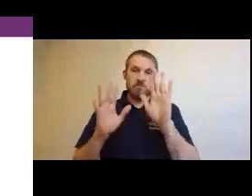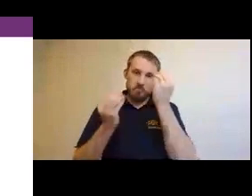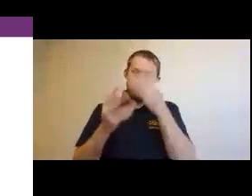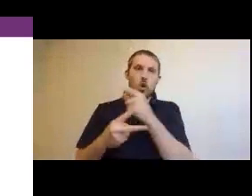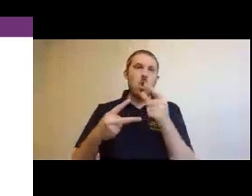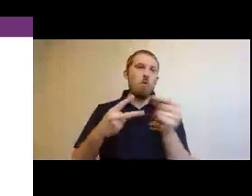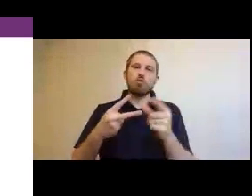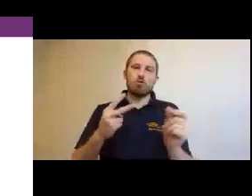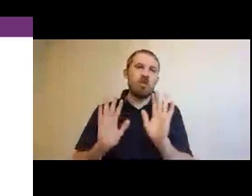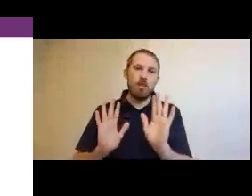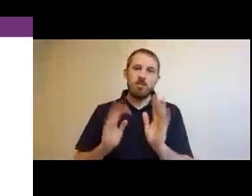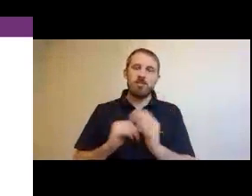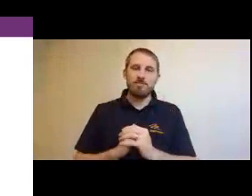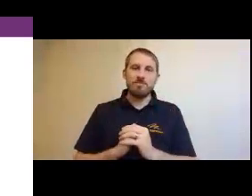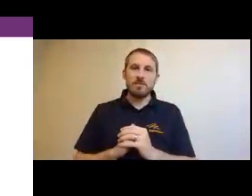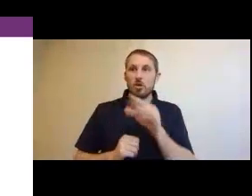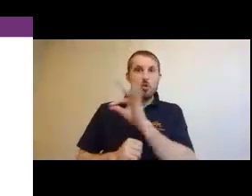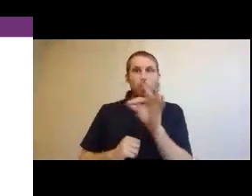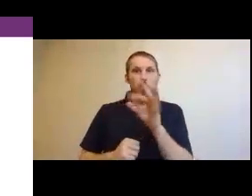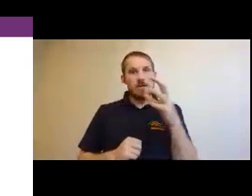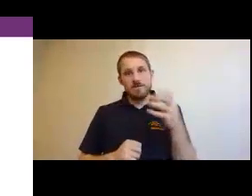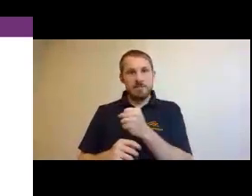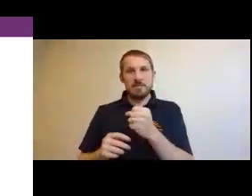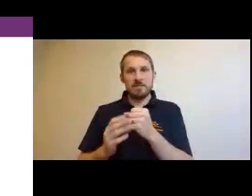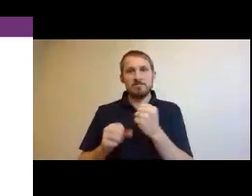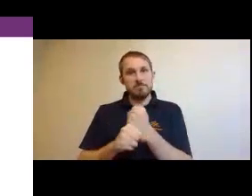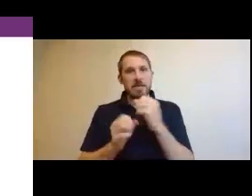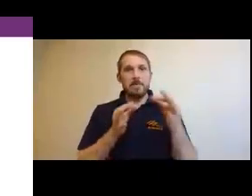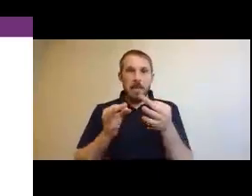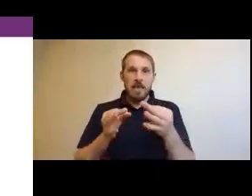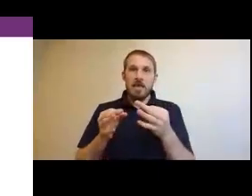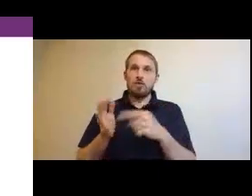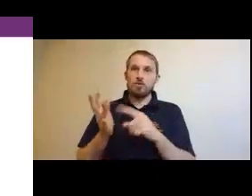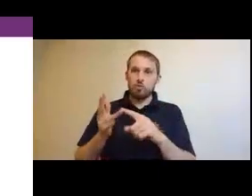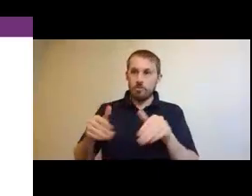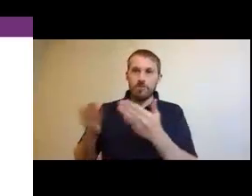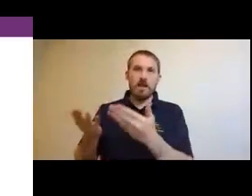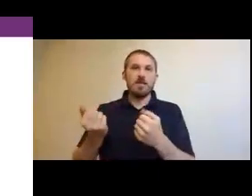Someone doesn't need one to receive help through community connections, and it doesn't affect whether they